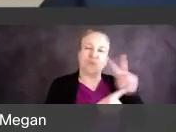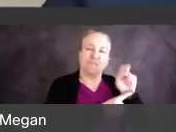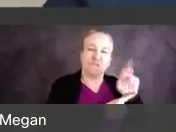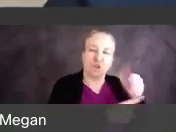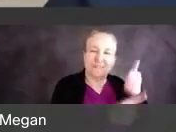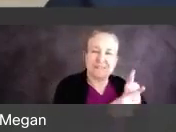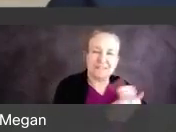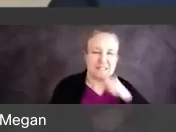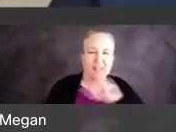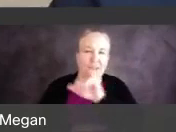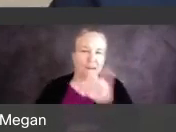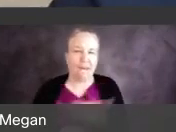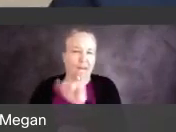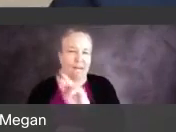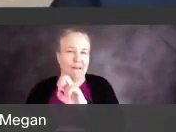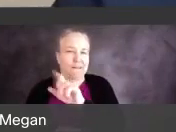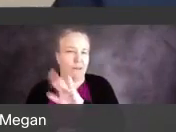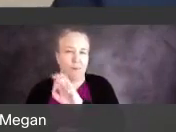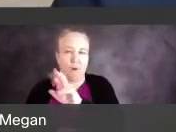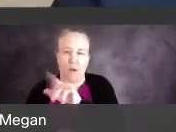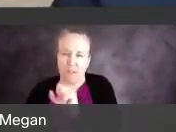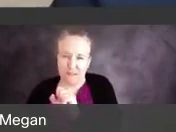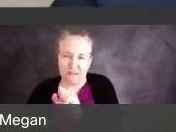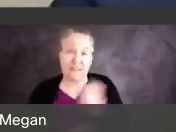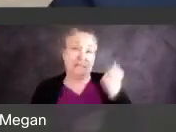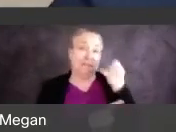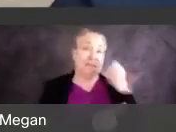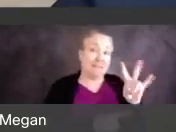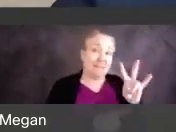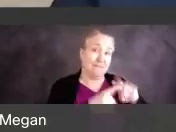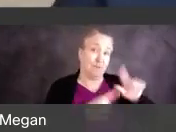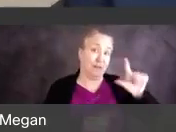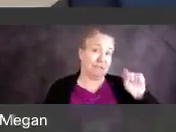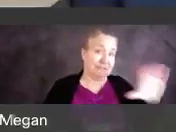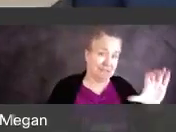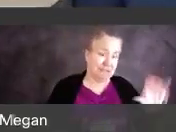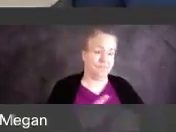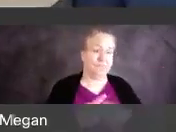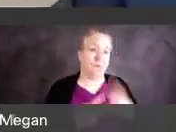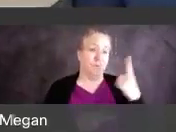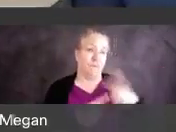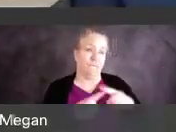17 of these are from long-term care facilities, one from the Montgomery County Correctional Facility,